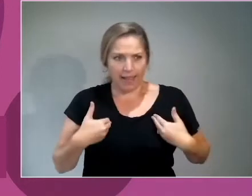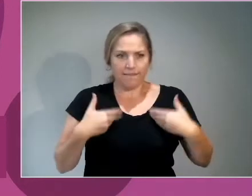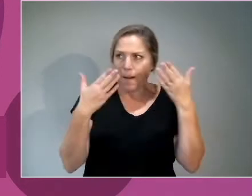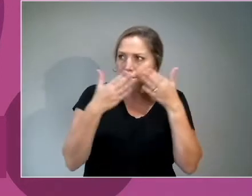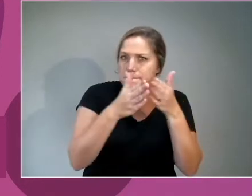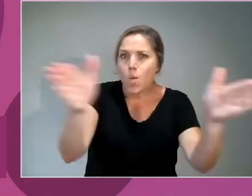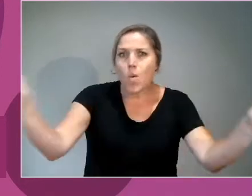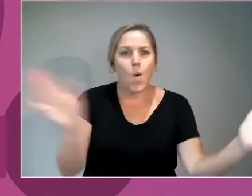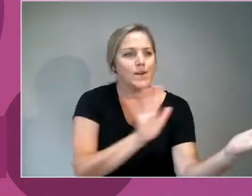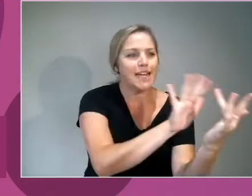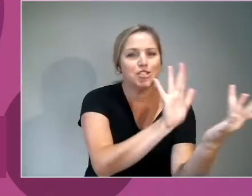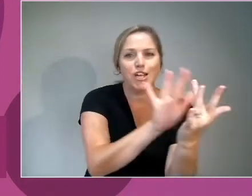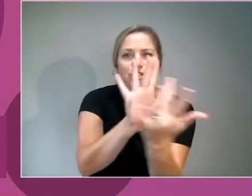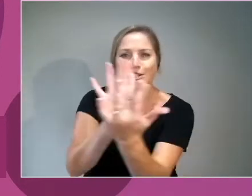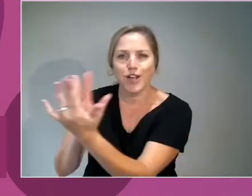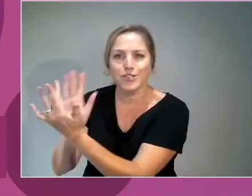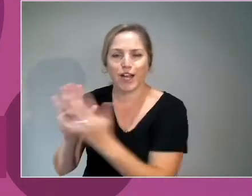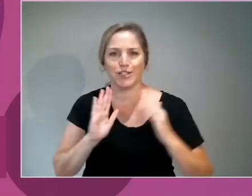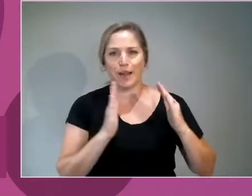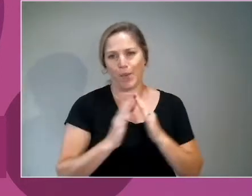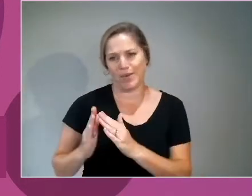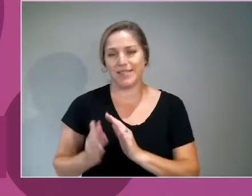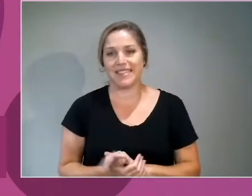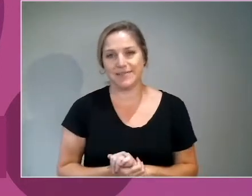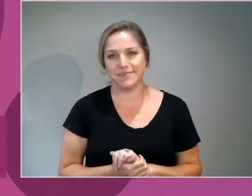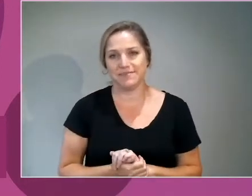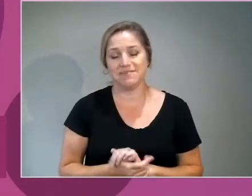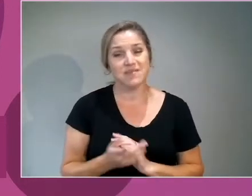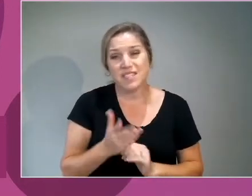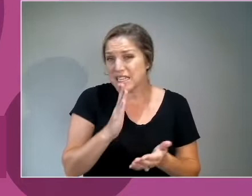There's absolutely no doubt that the pandemic has played a significant impact on your community,